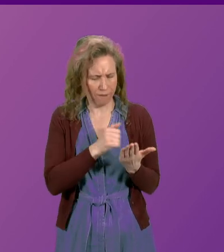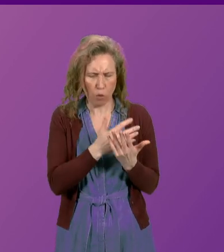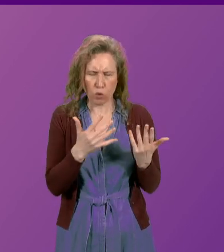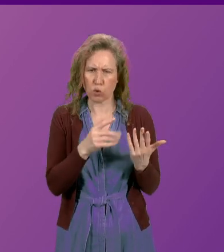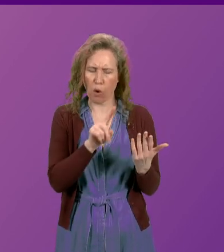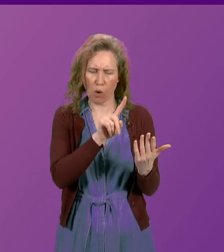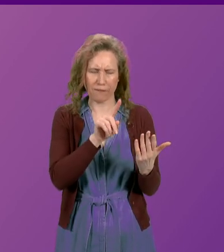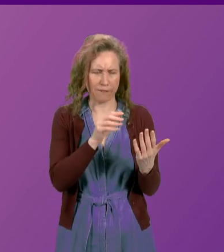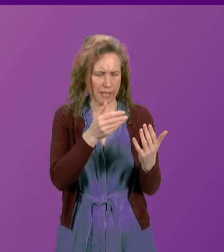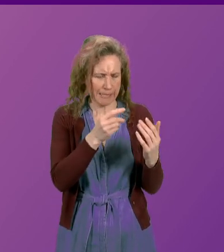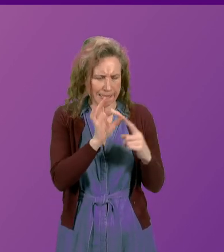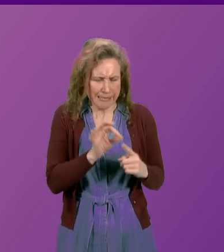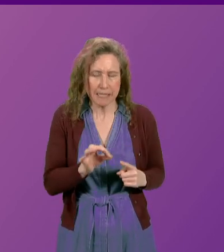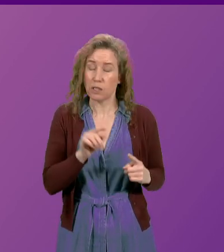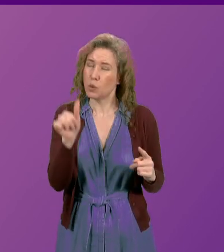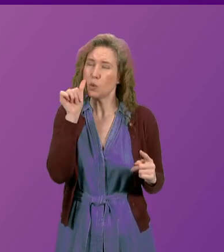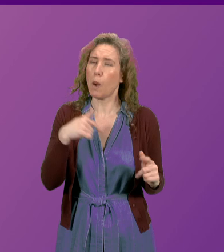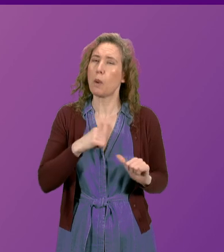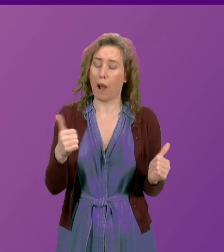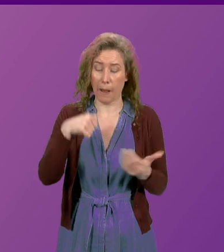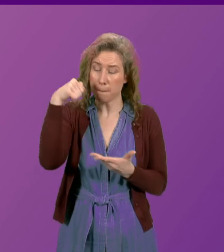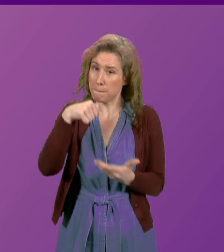me well enough to know that the budget does not get written from